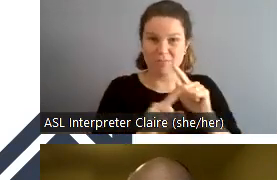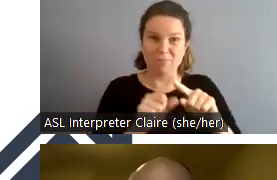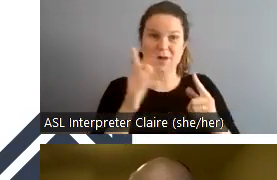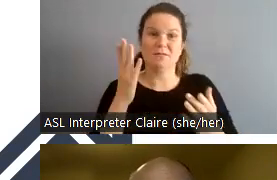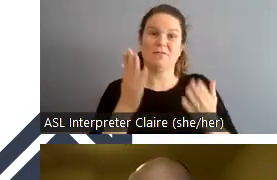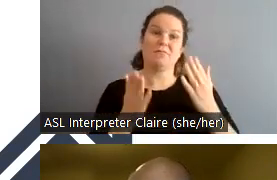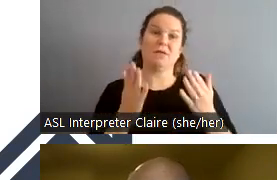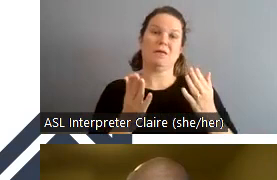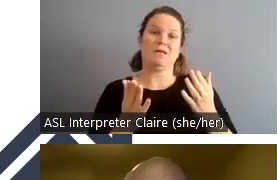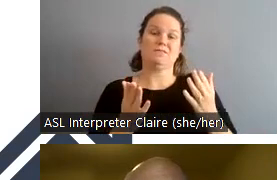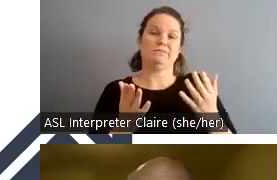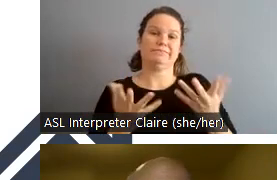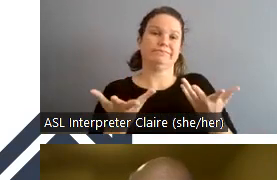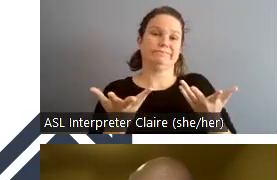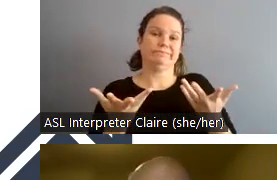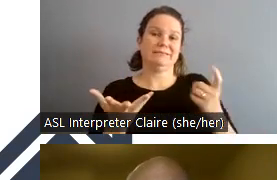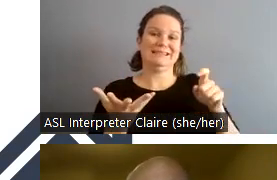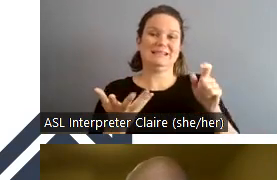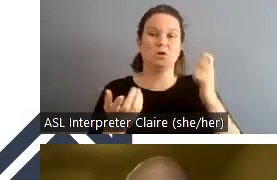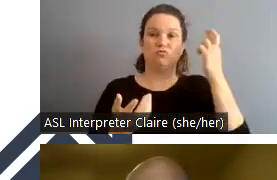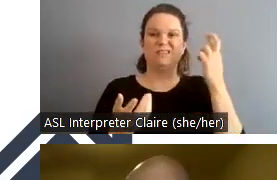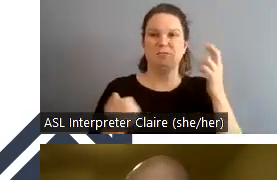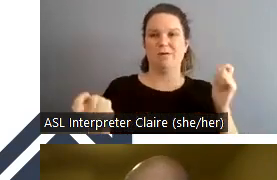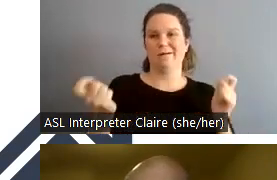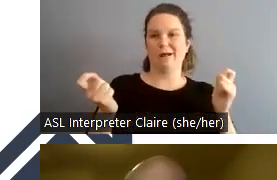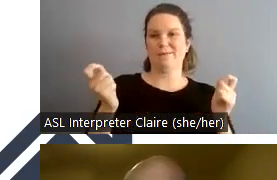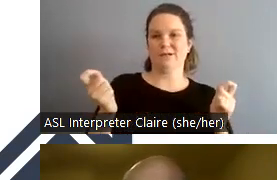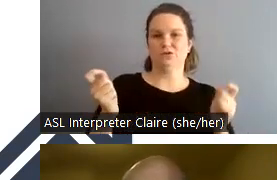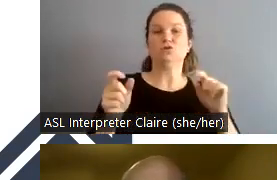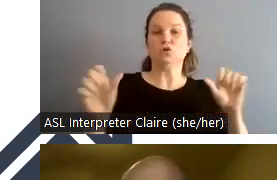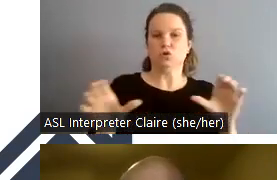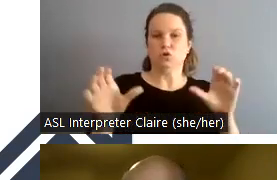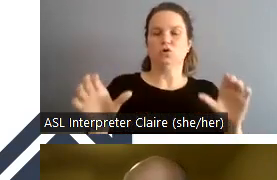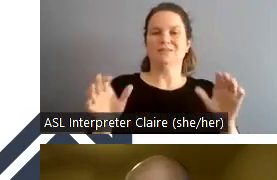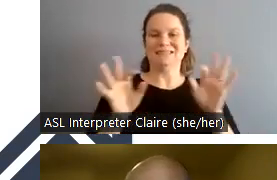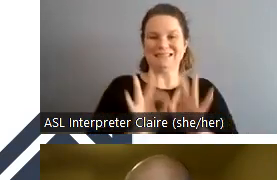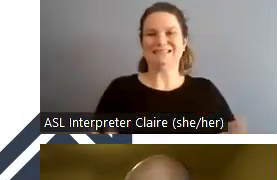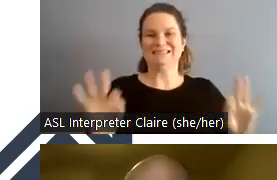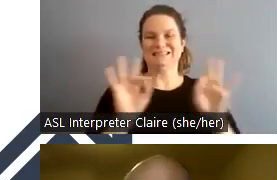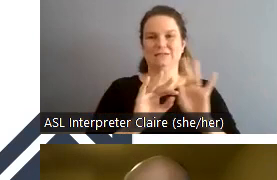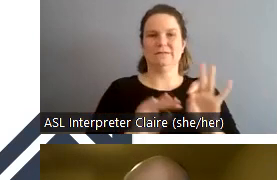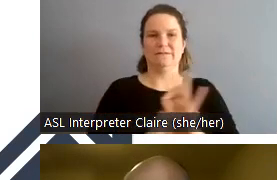accommodation, some sorts of changes to allow them to perform the core